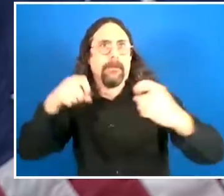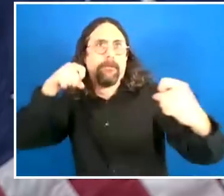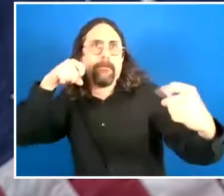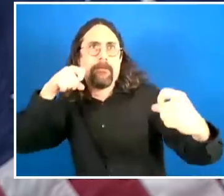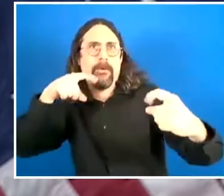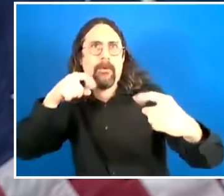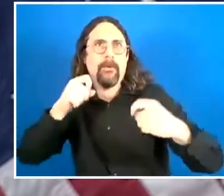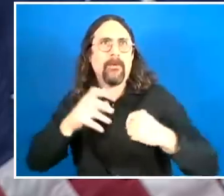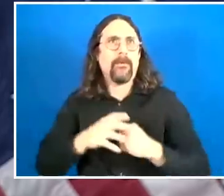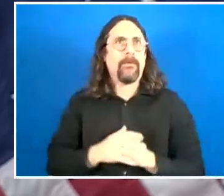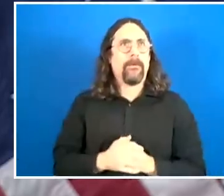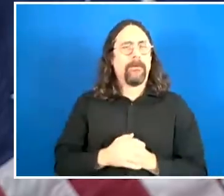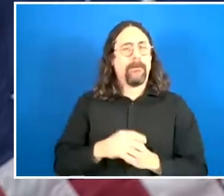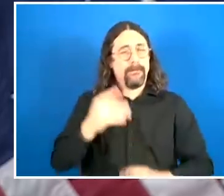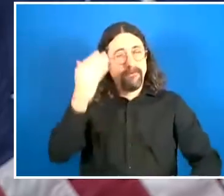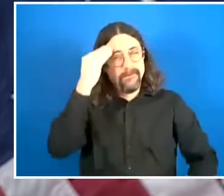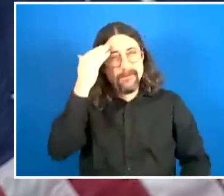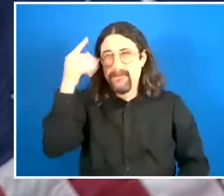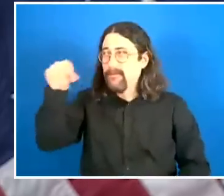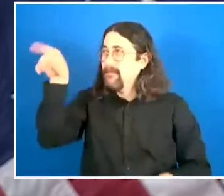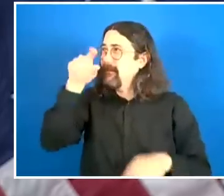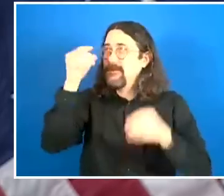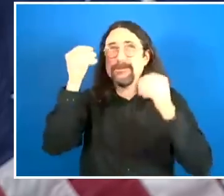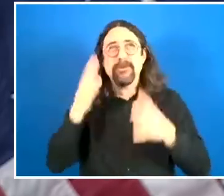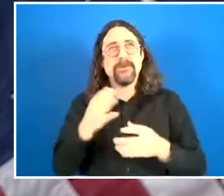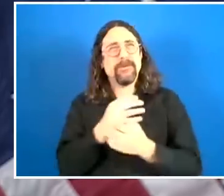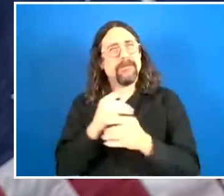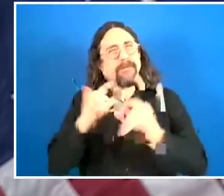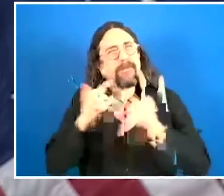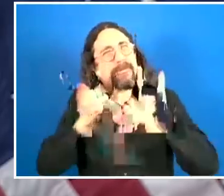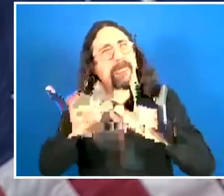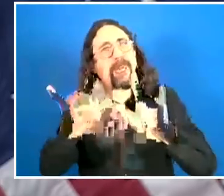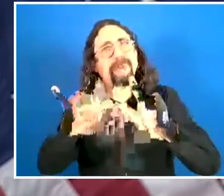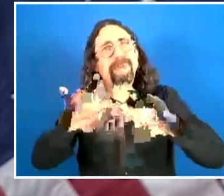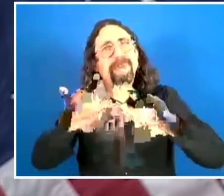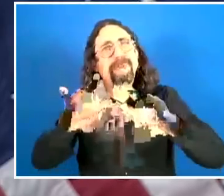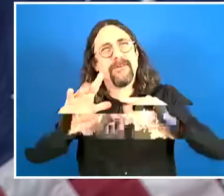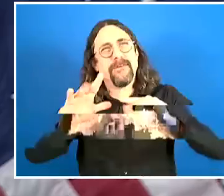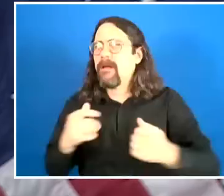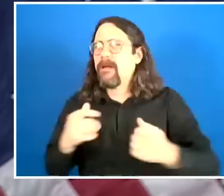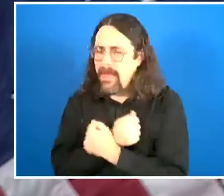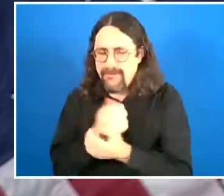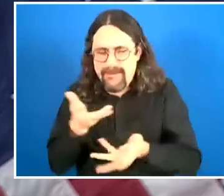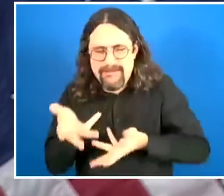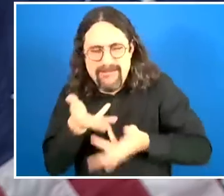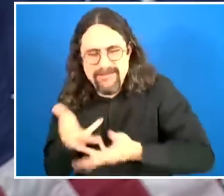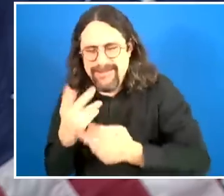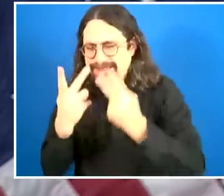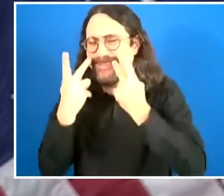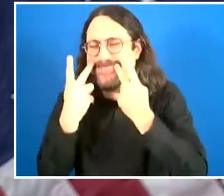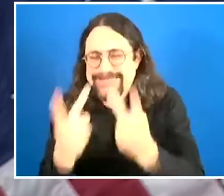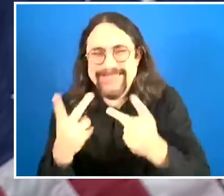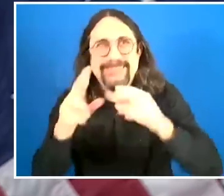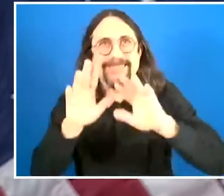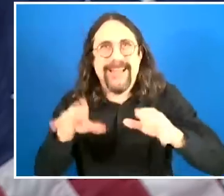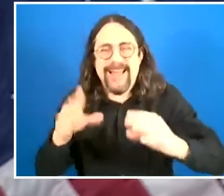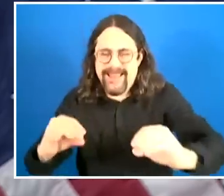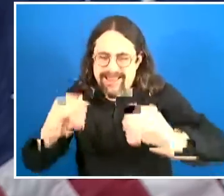NAD OLVE FORKI DS THEY SERVE. THAT'S WHY PEOPLE BEMECO EDUCATORS TO BEGIN WITH. I UNDERSNDTA PEOPLE TO UNDERSTAND THAT.